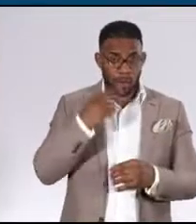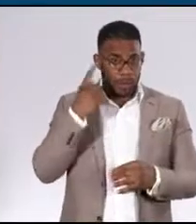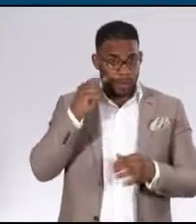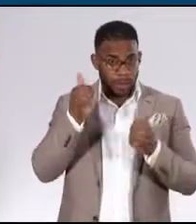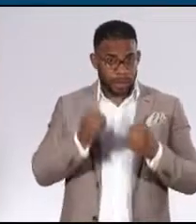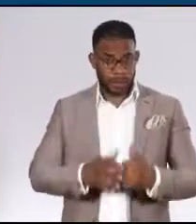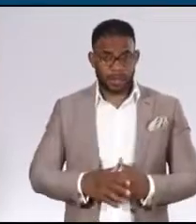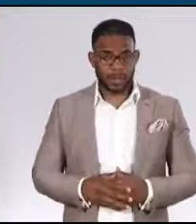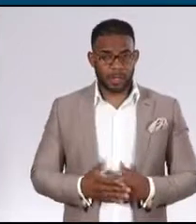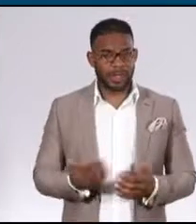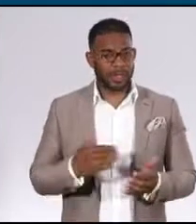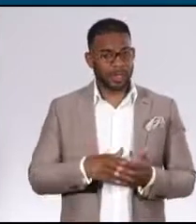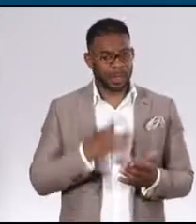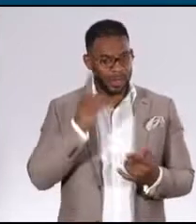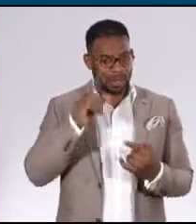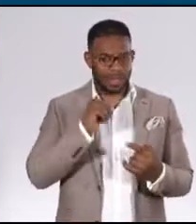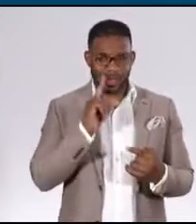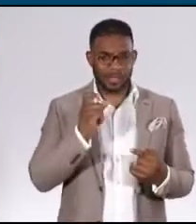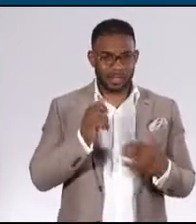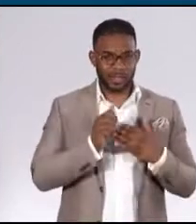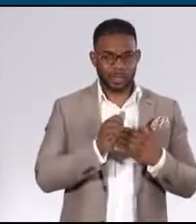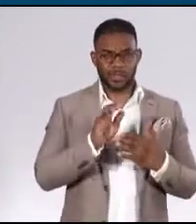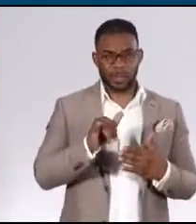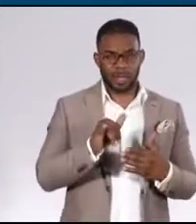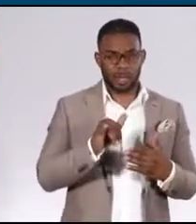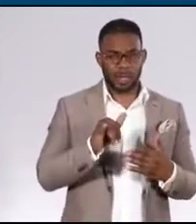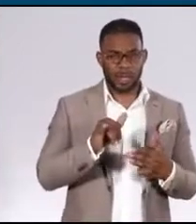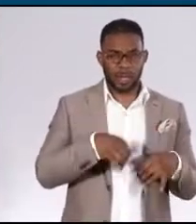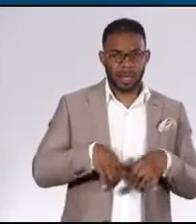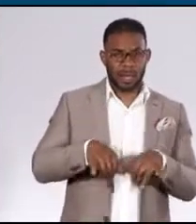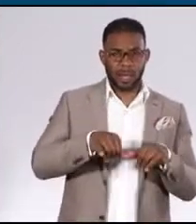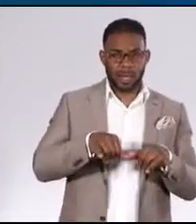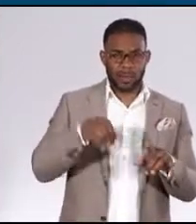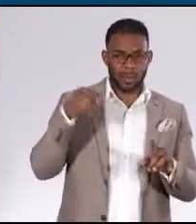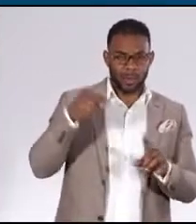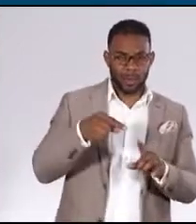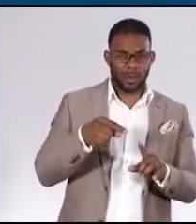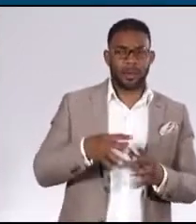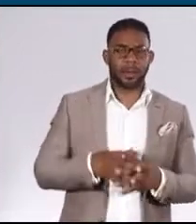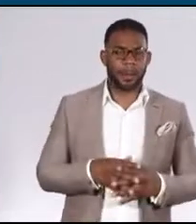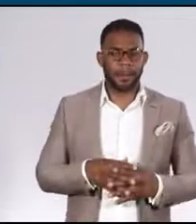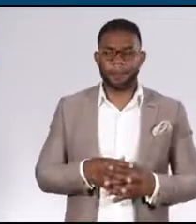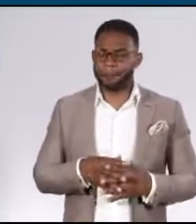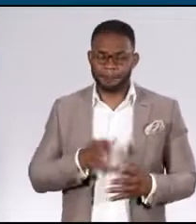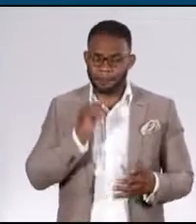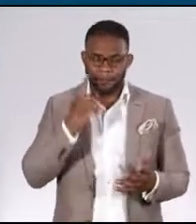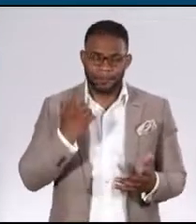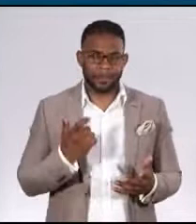and Again, we think it's not just driven by a common cause or a common path of process, not just uh correlation.